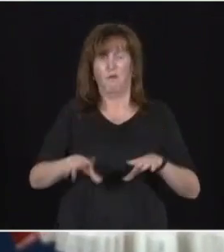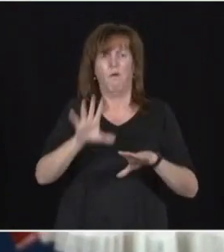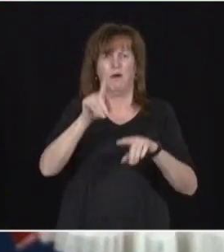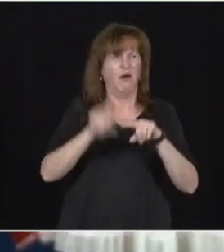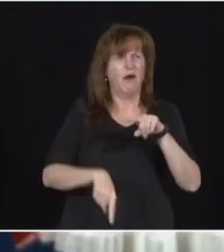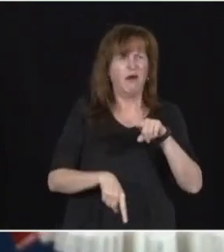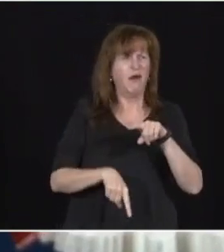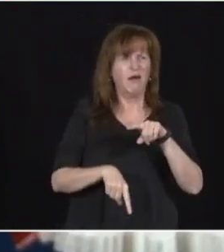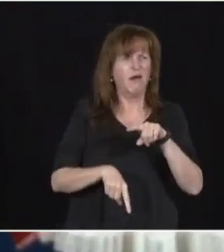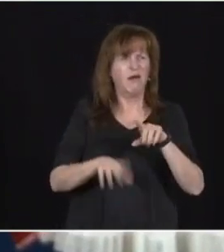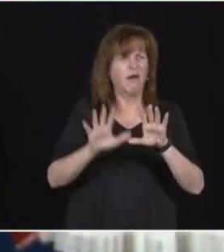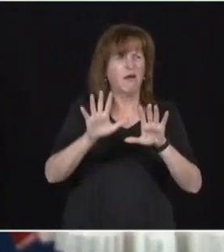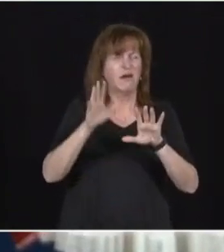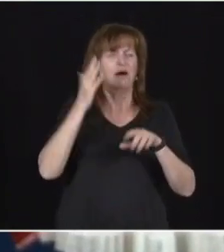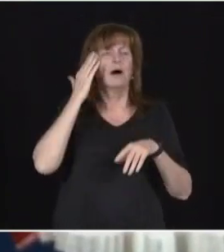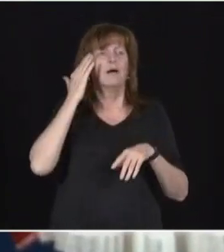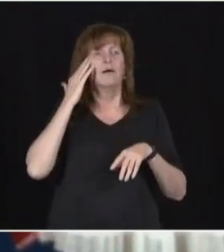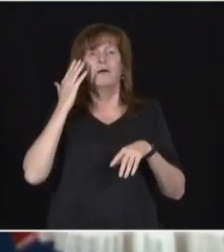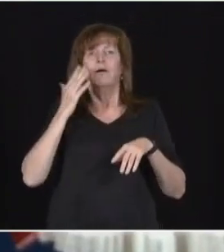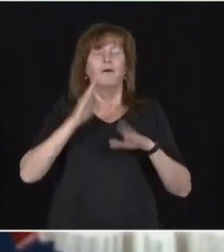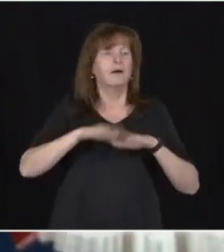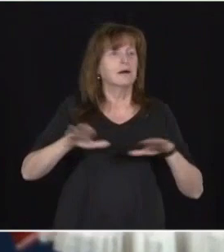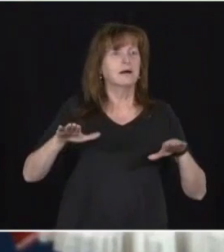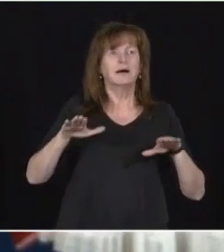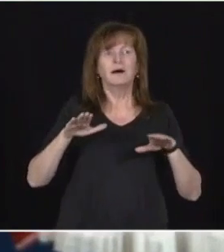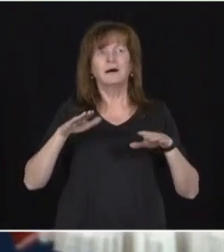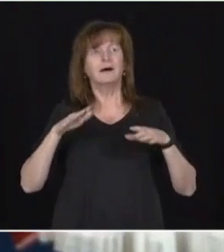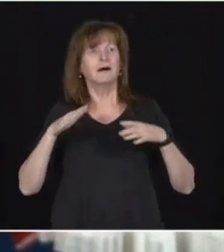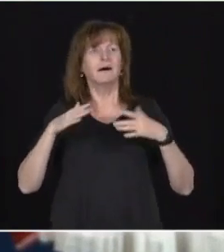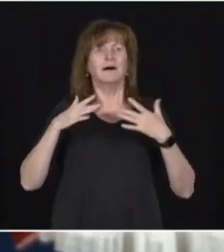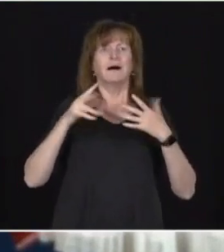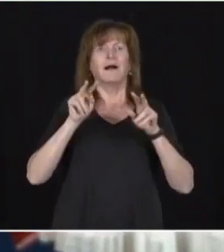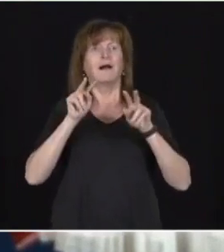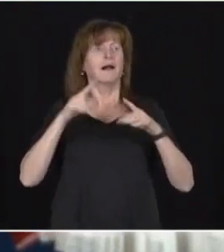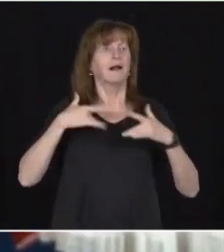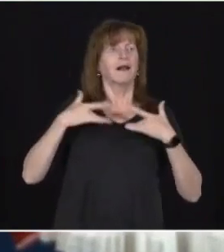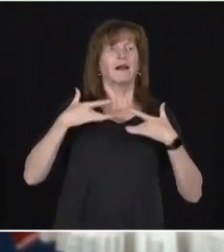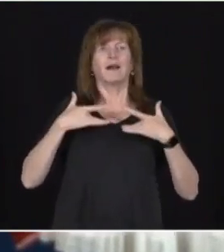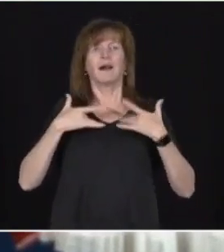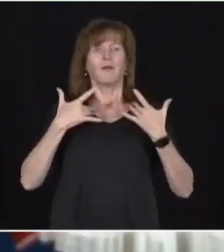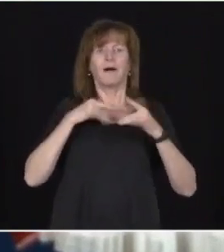I know this will be tough many kids who look forward to their overnight camps.